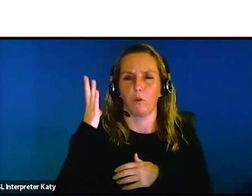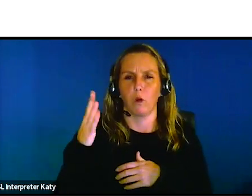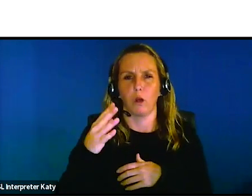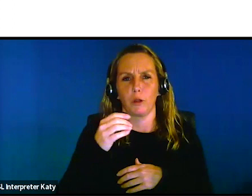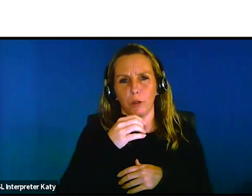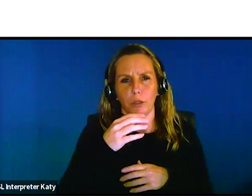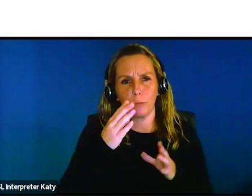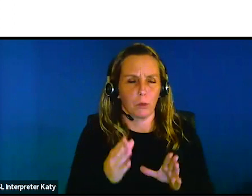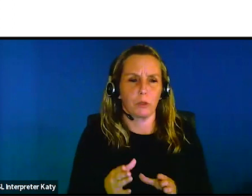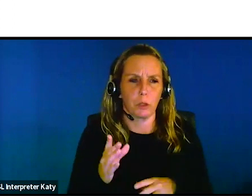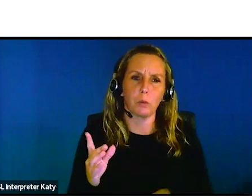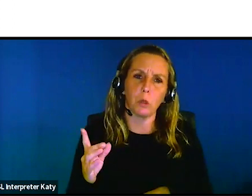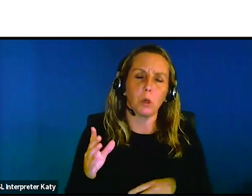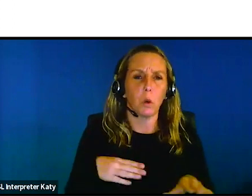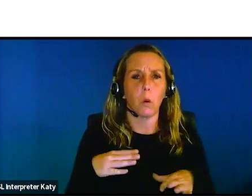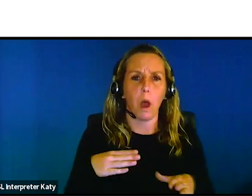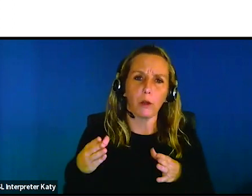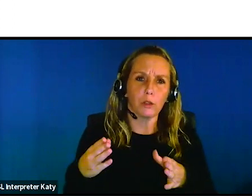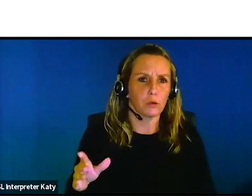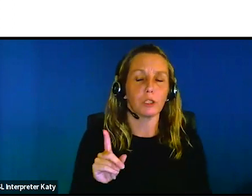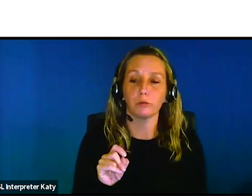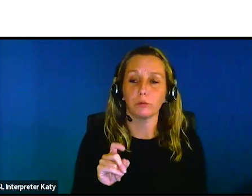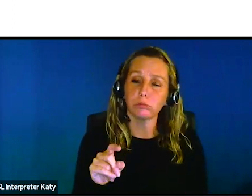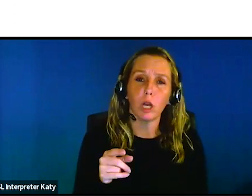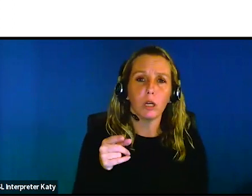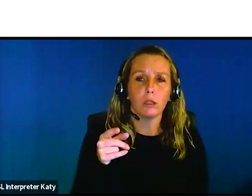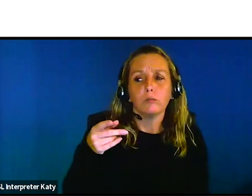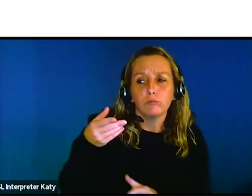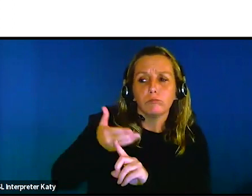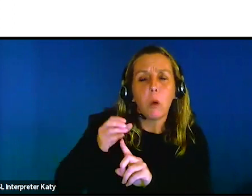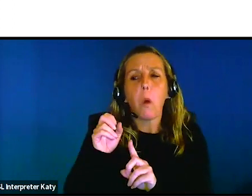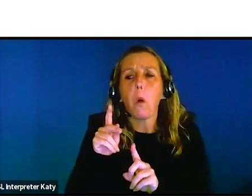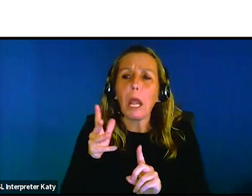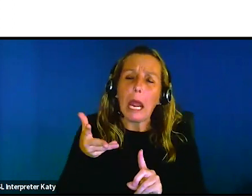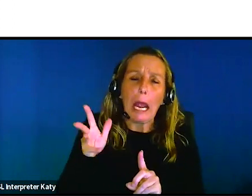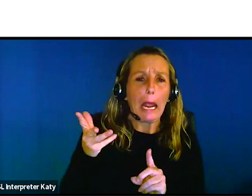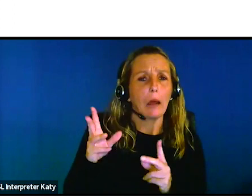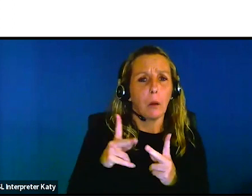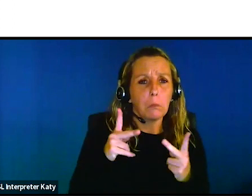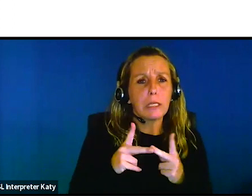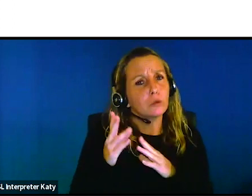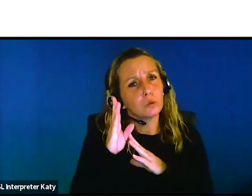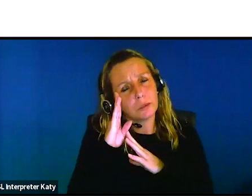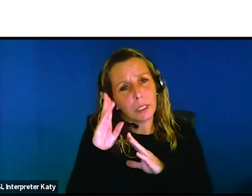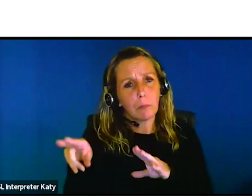She had a place to sleep. She had a place to eat. But she was always